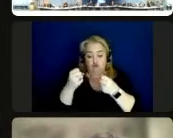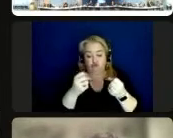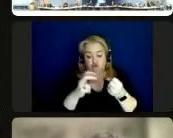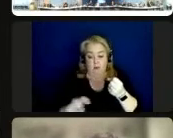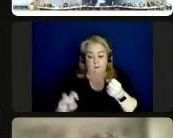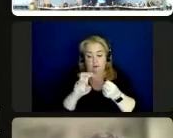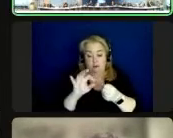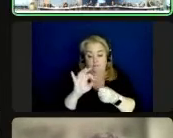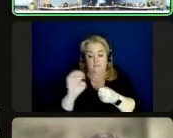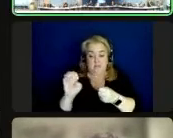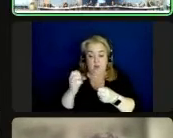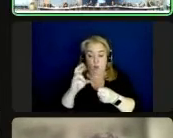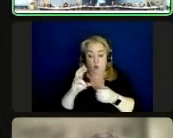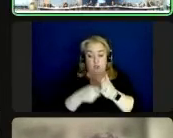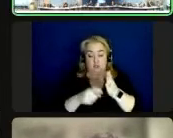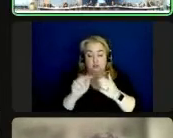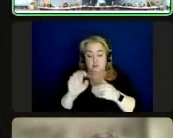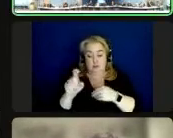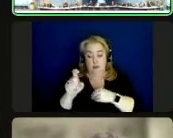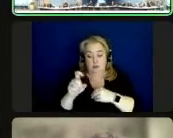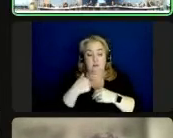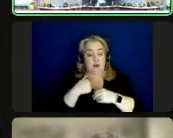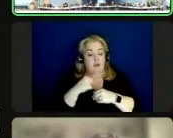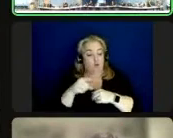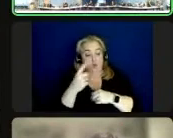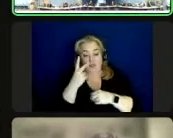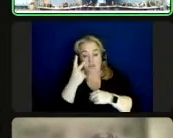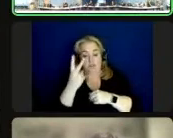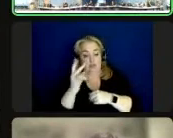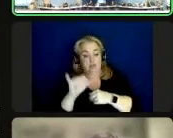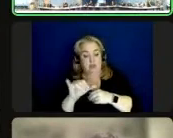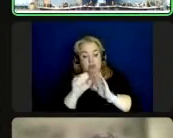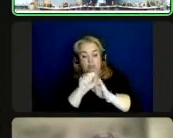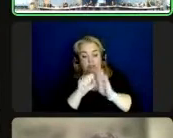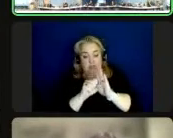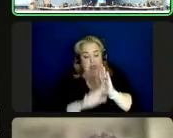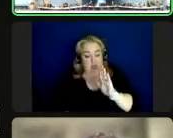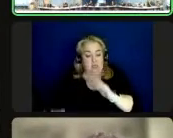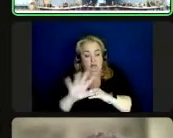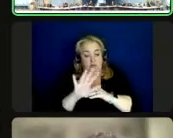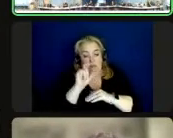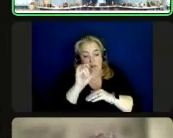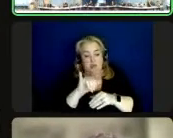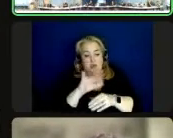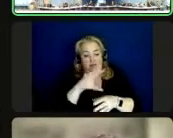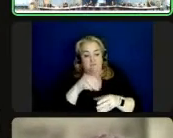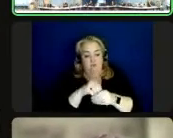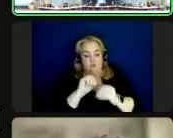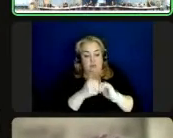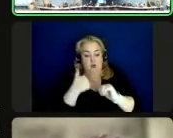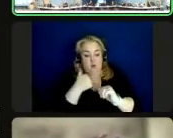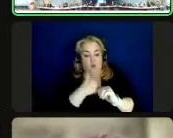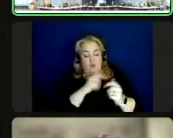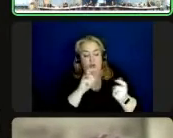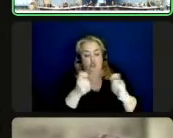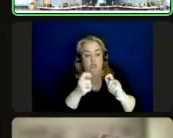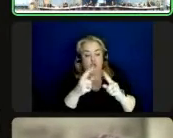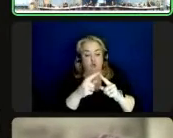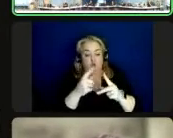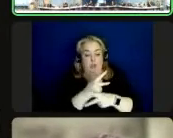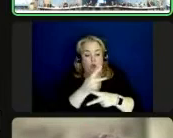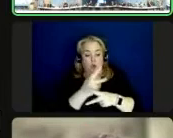SOTHING INEAD LIKE A GAS